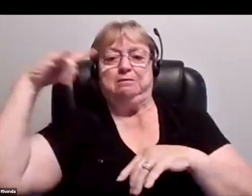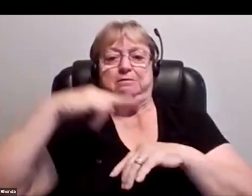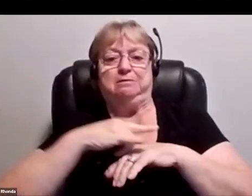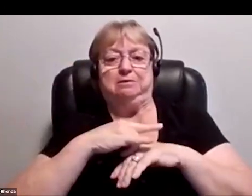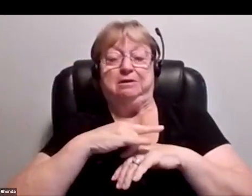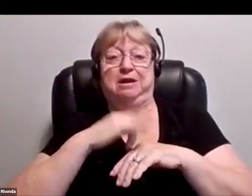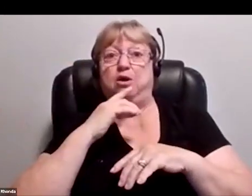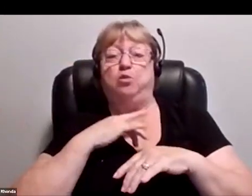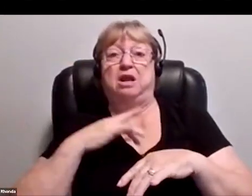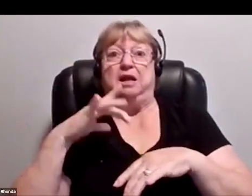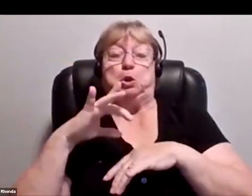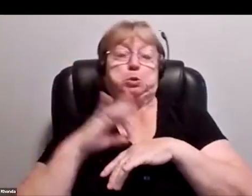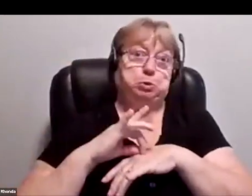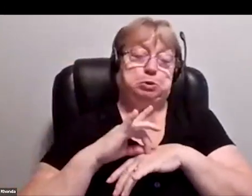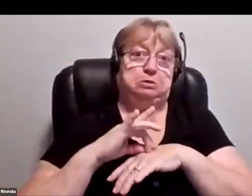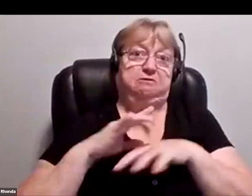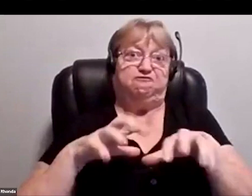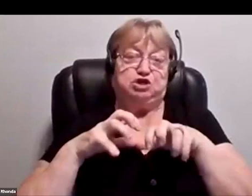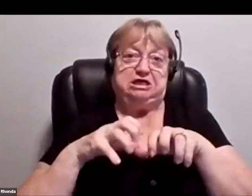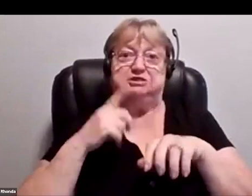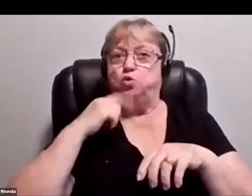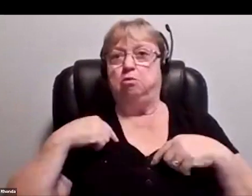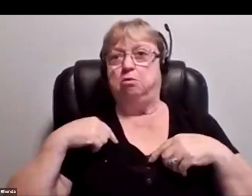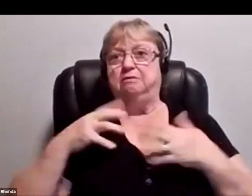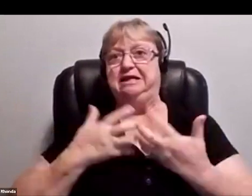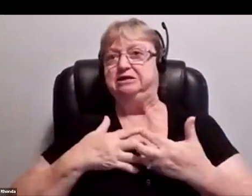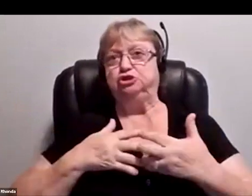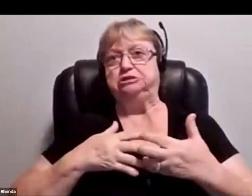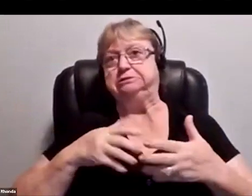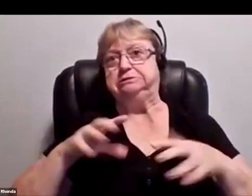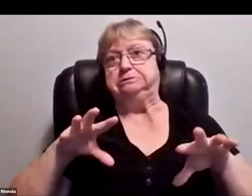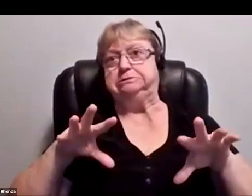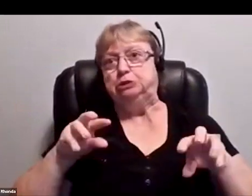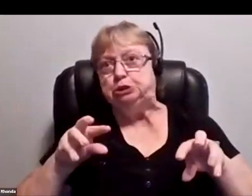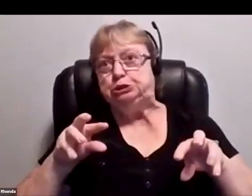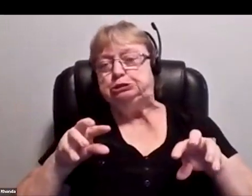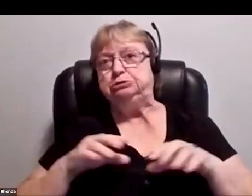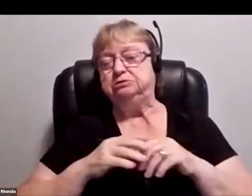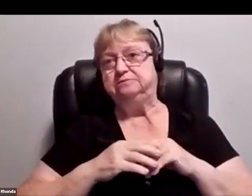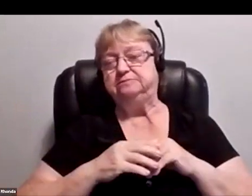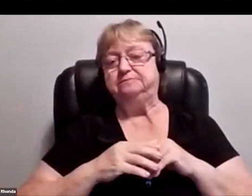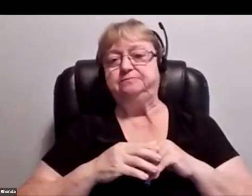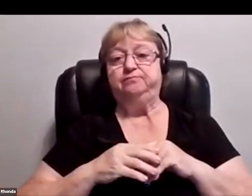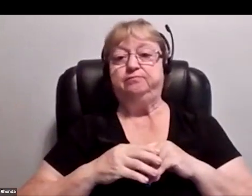to the floor or the engines will just not start. That transitioned into what it's like working outside